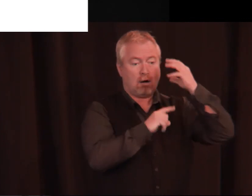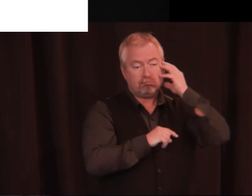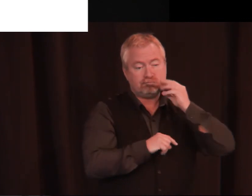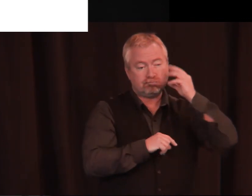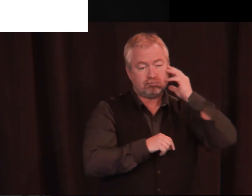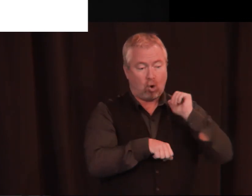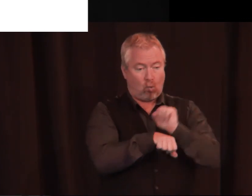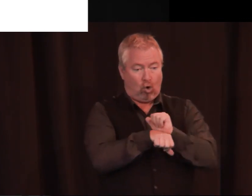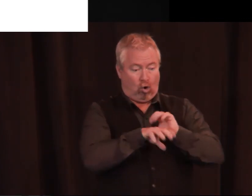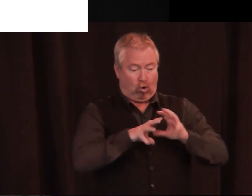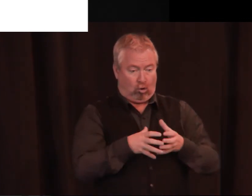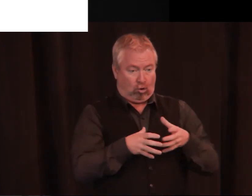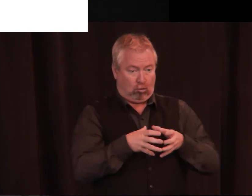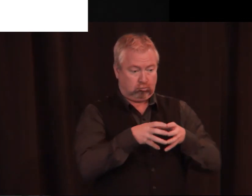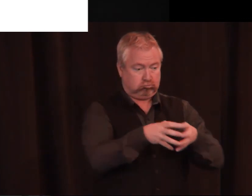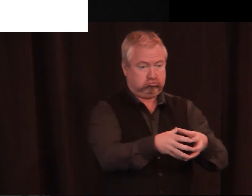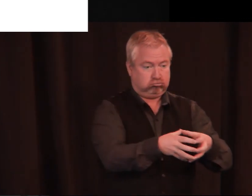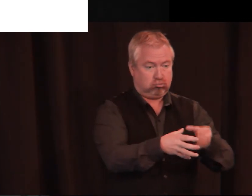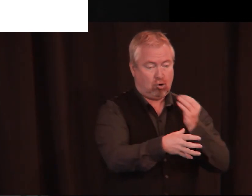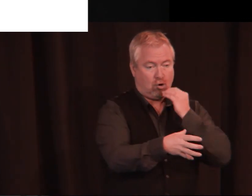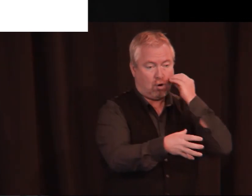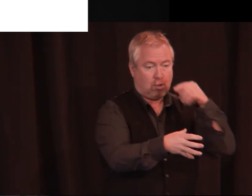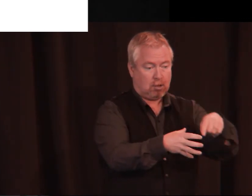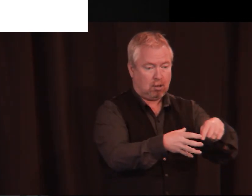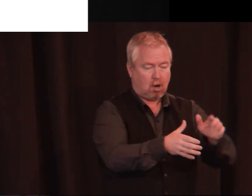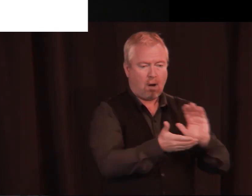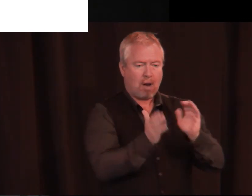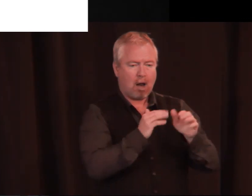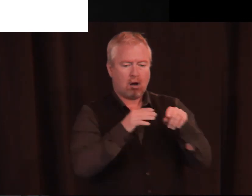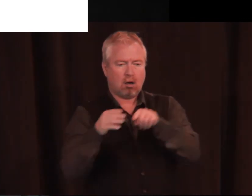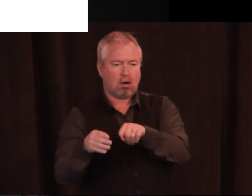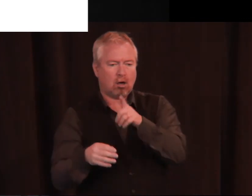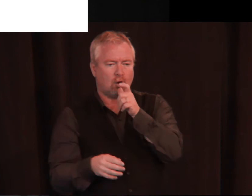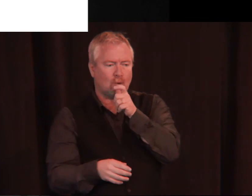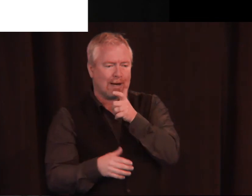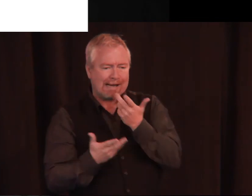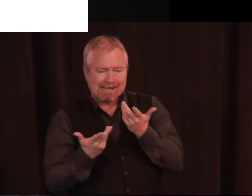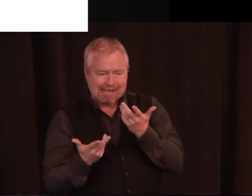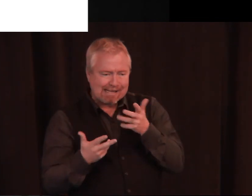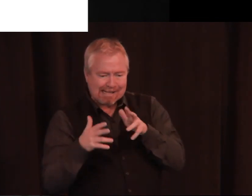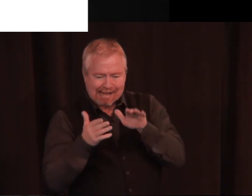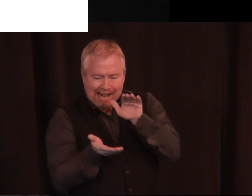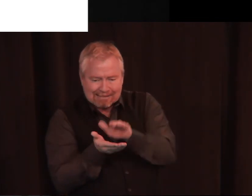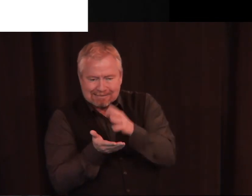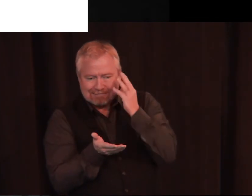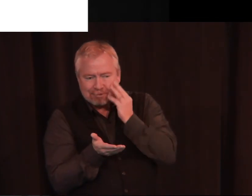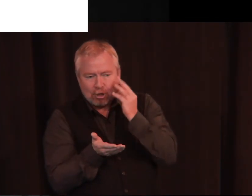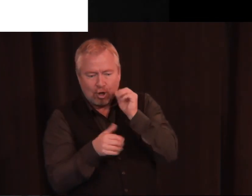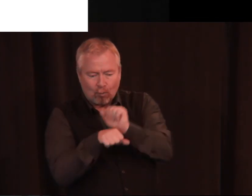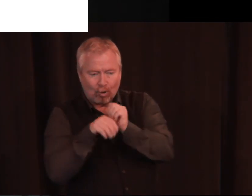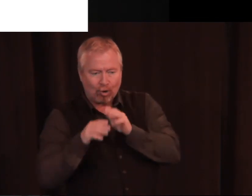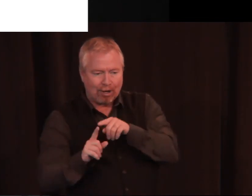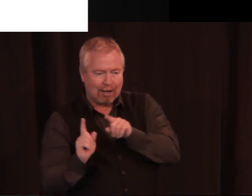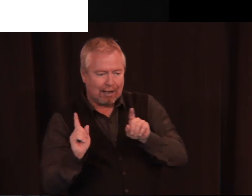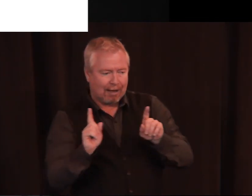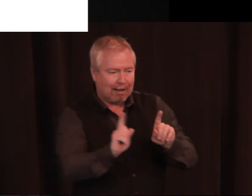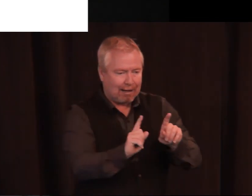kids with hearing loss, how does that do compared to someone who has less experience working with kids with hearing loss,